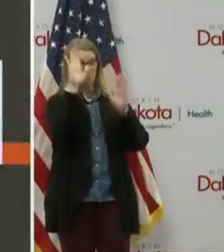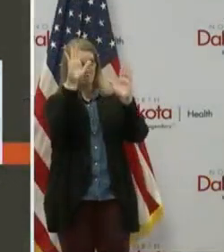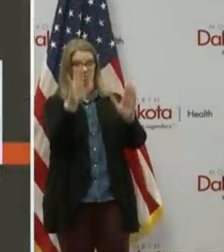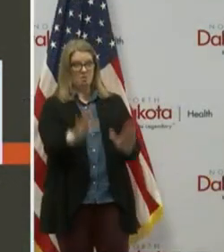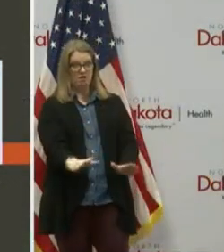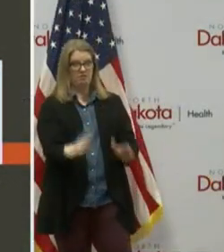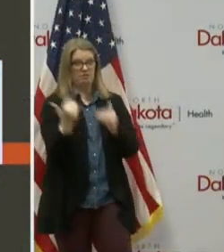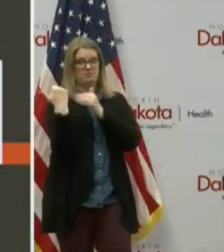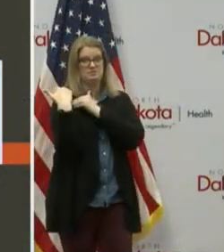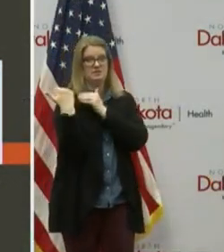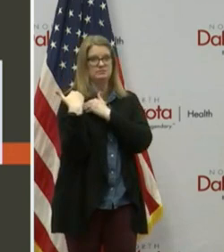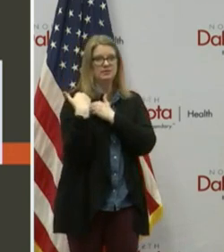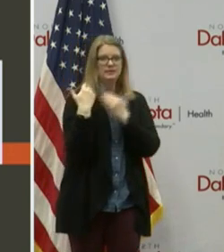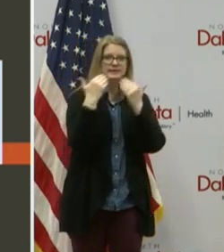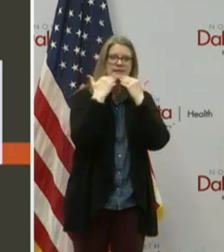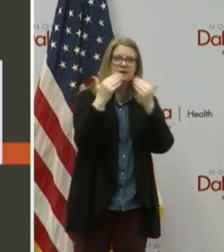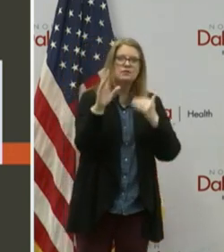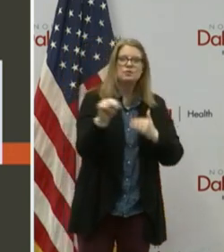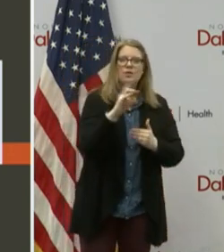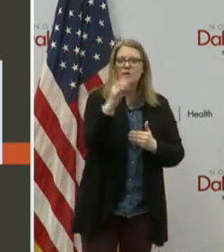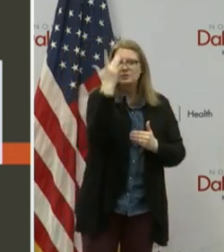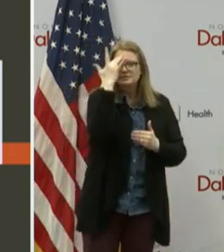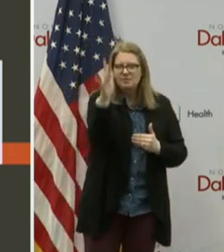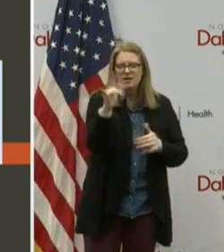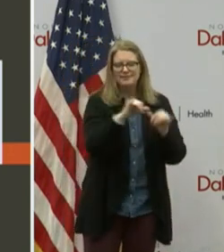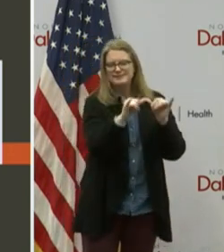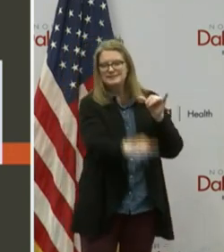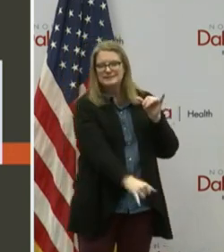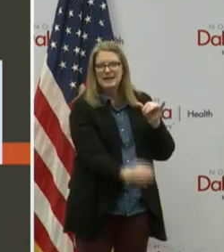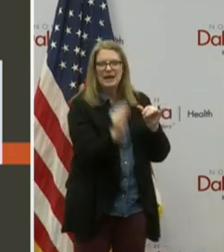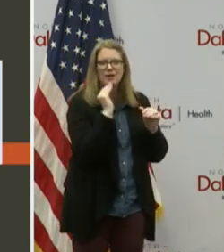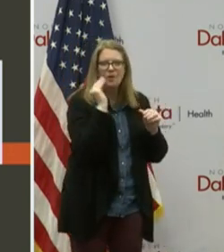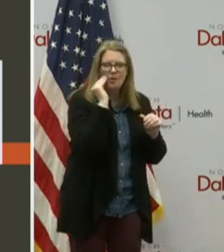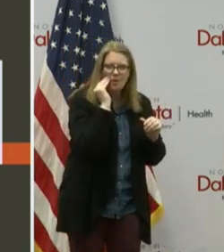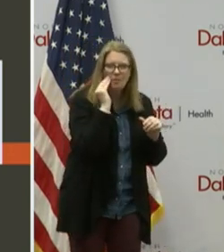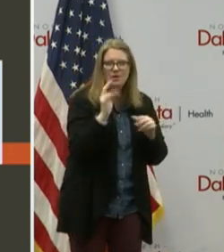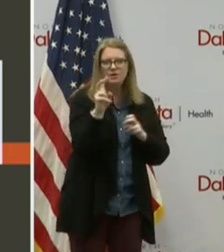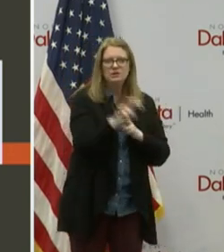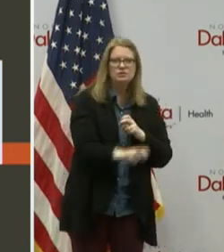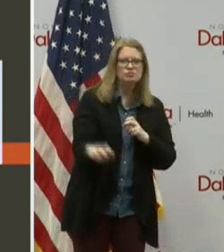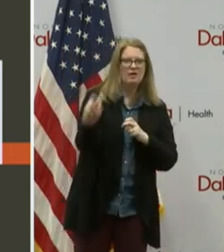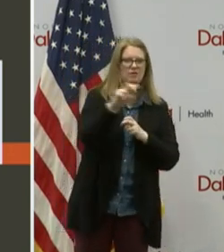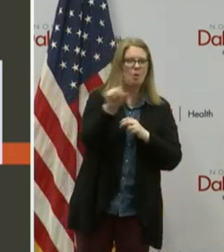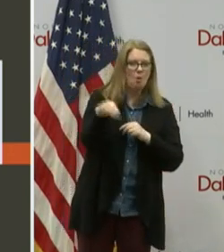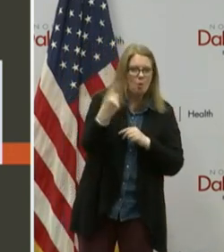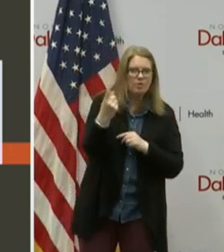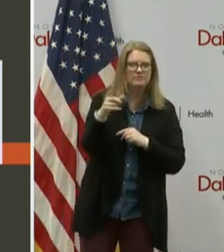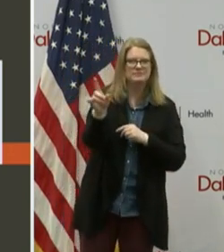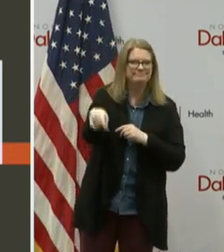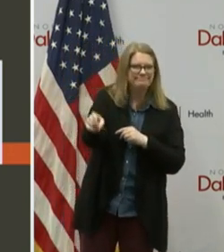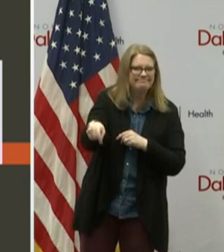COUNTRY AND REST OF THE WORLD BECAUSE OF THE GREAT RESPONSIBILITY THAT EACH OF YOU HAVE SHOWN. GNAW NOR BEING NORTH DAKOTA